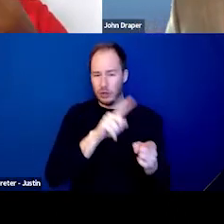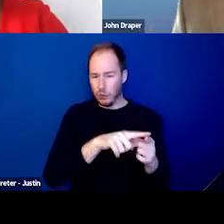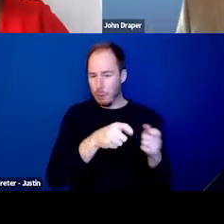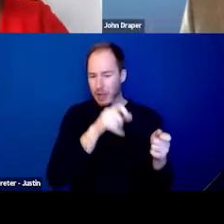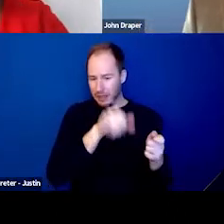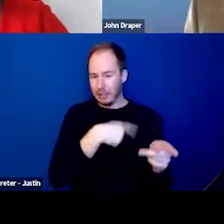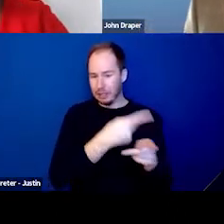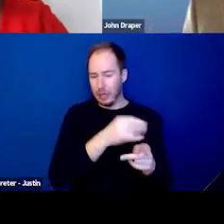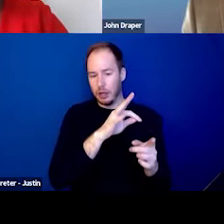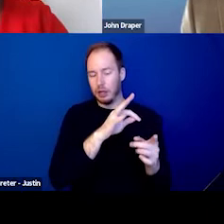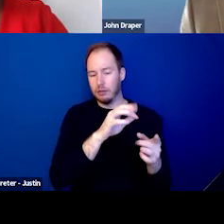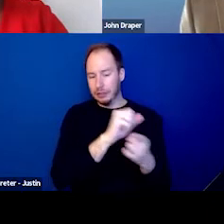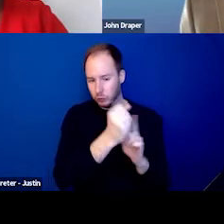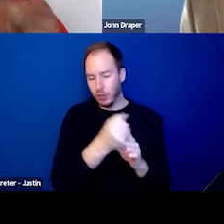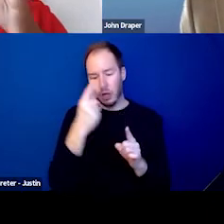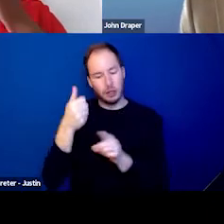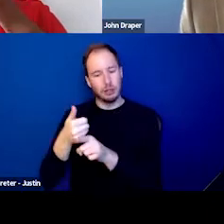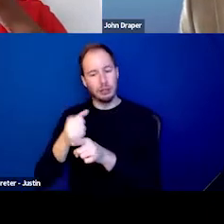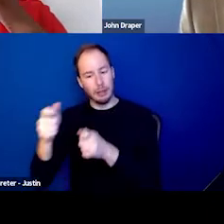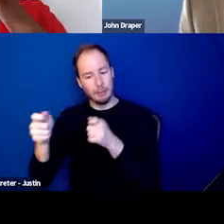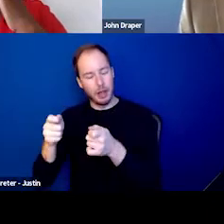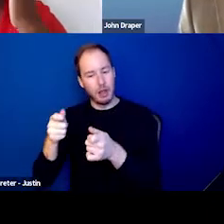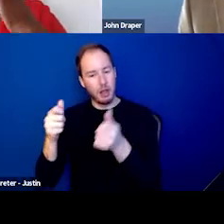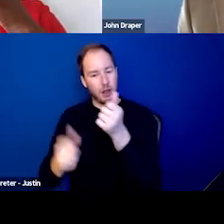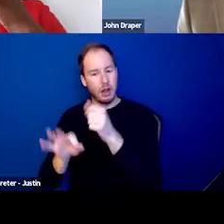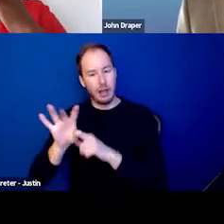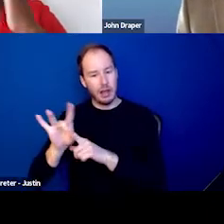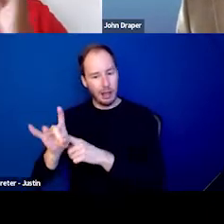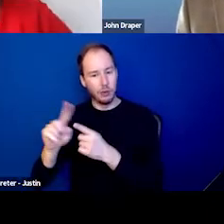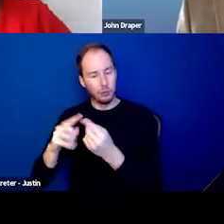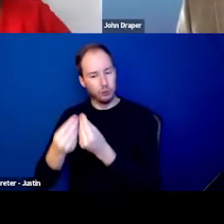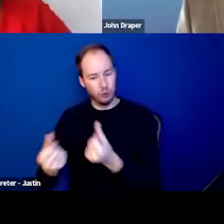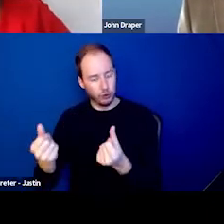but are much more efficiently and effectively managed by 988 and crisis center services.